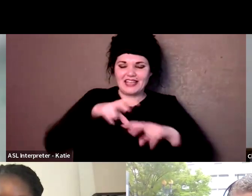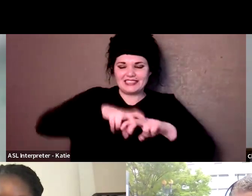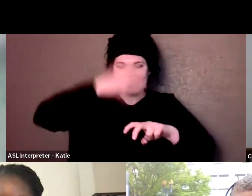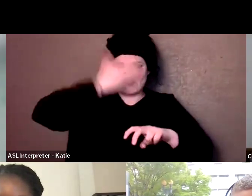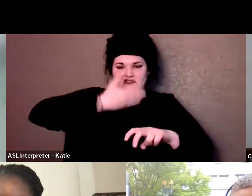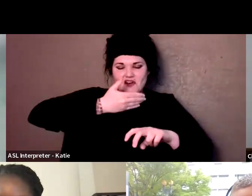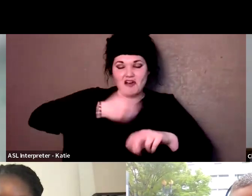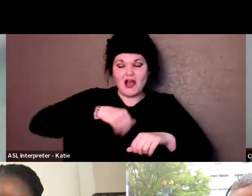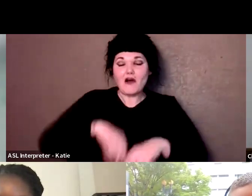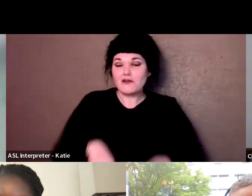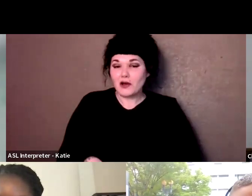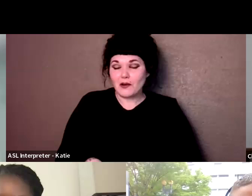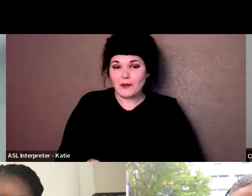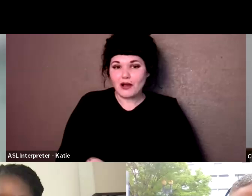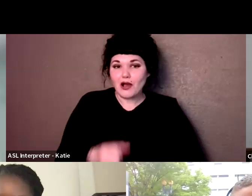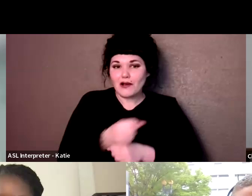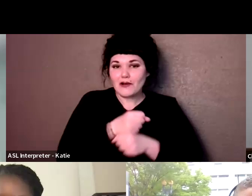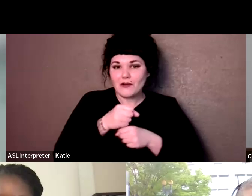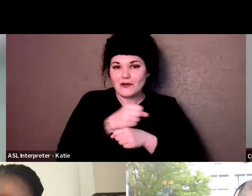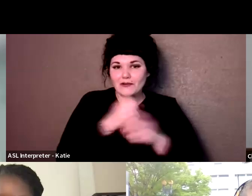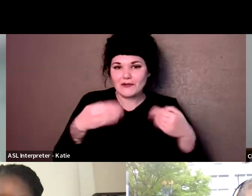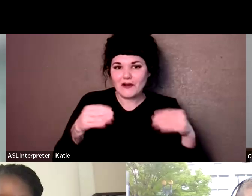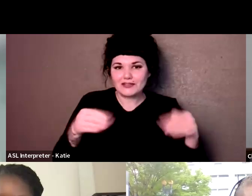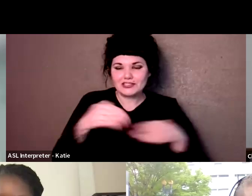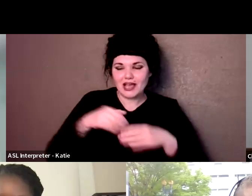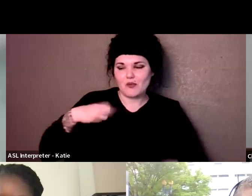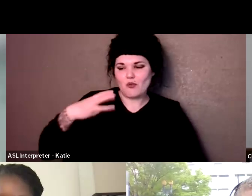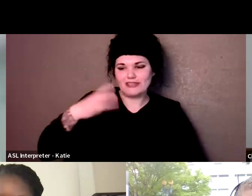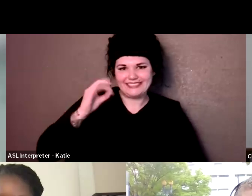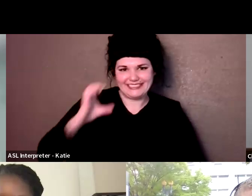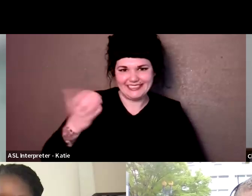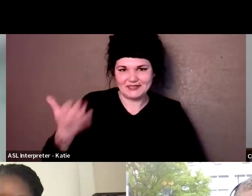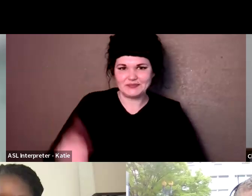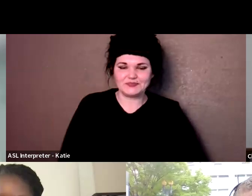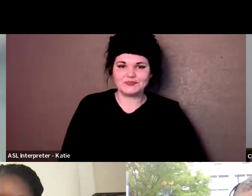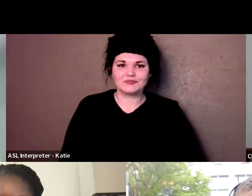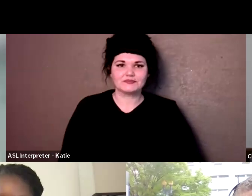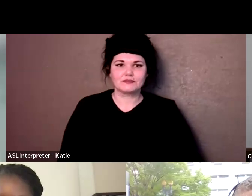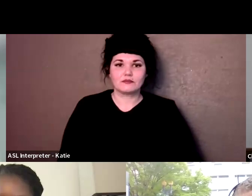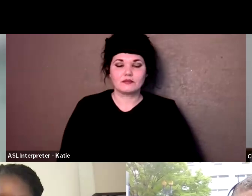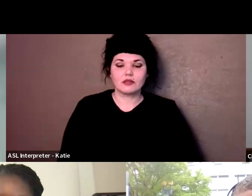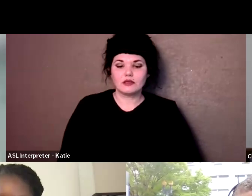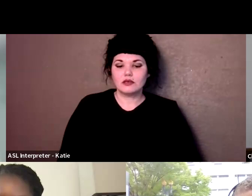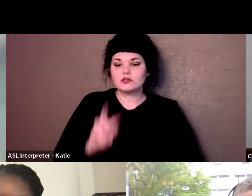city sites behind. Wildflower Alliance is a peer-led agency in Western Massachusetts.